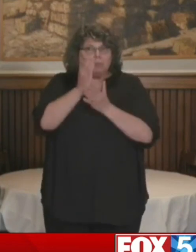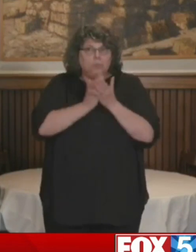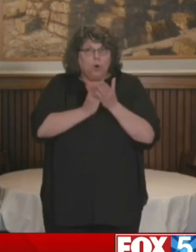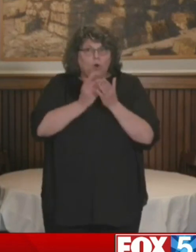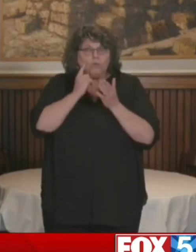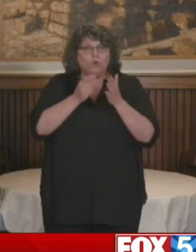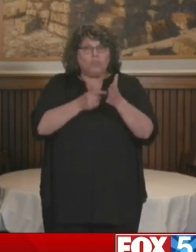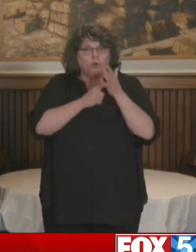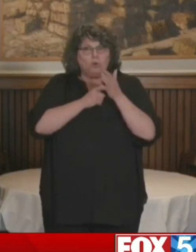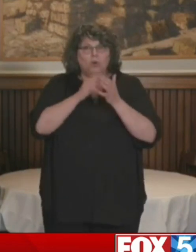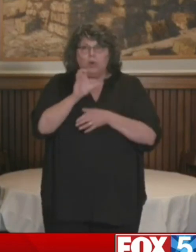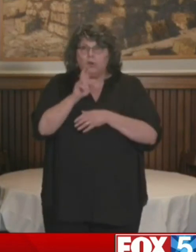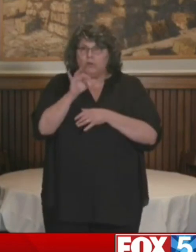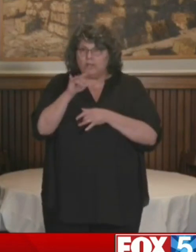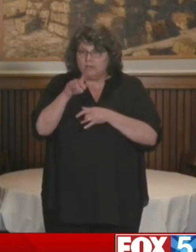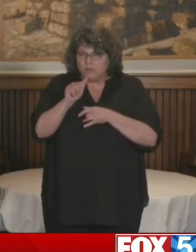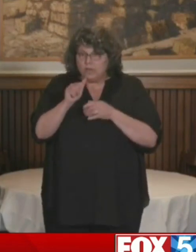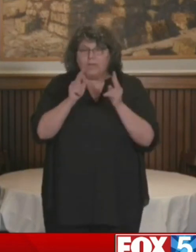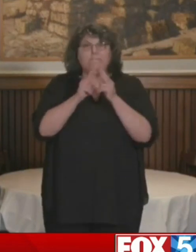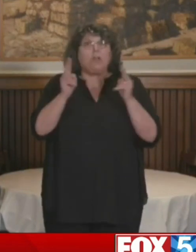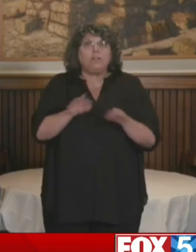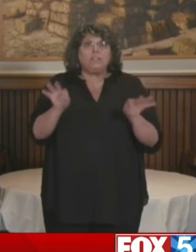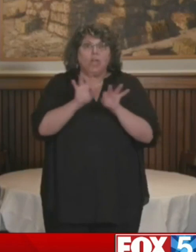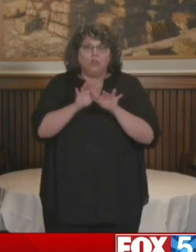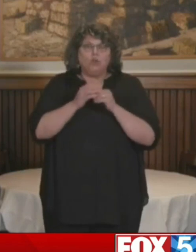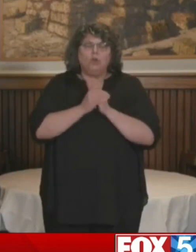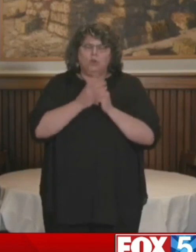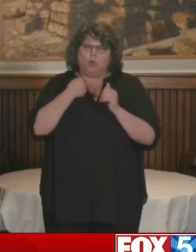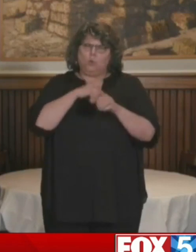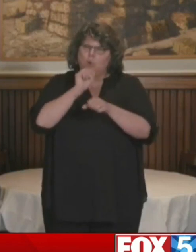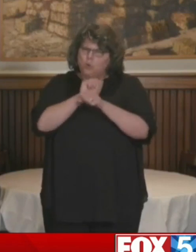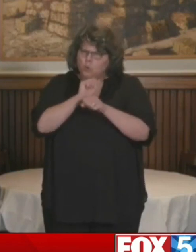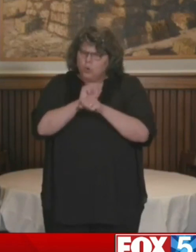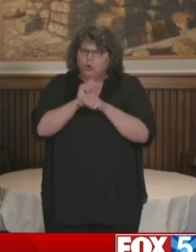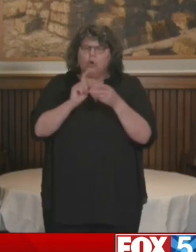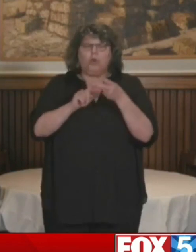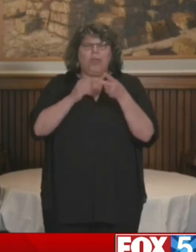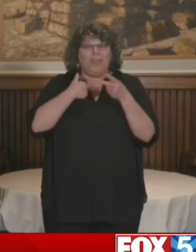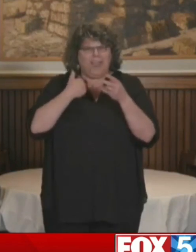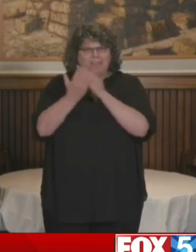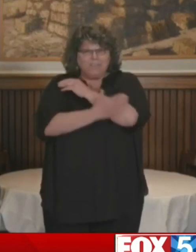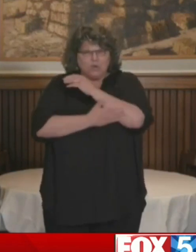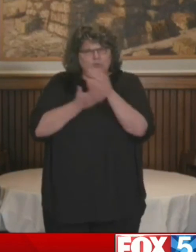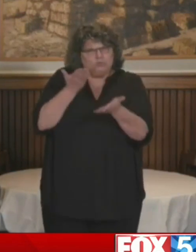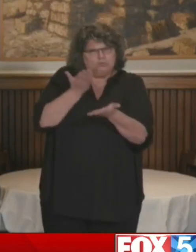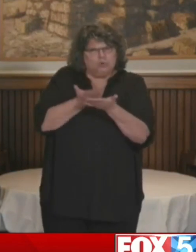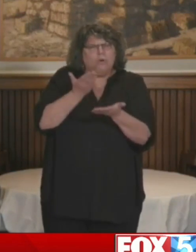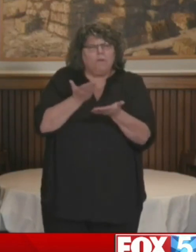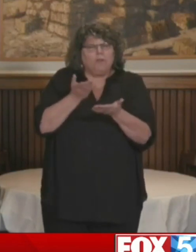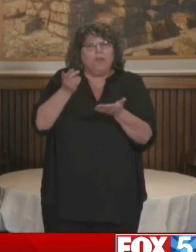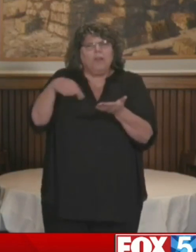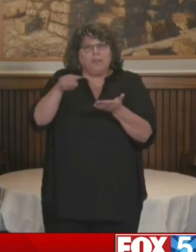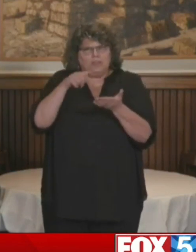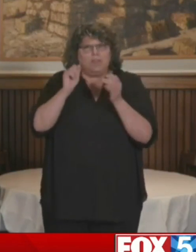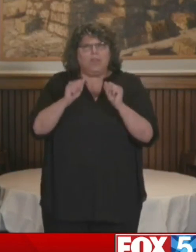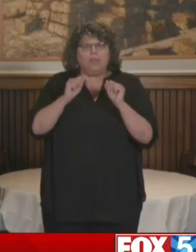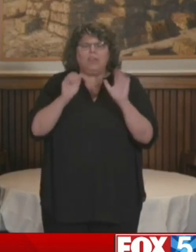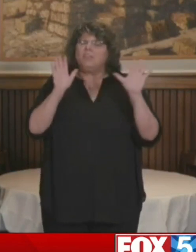COUNTIES BEGAN TO INCREASE THE NUMBER OF SECTORS OPEN. THROUGHOUT THE COUNTY. THE LAST ELEMENT OF THESE CRITERIA